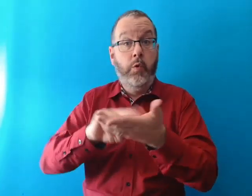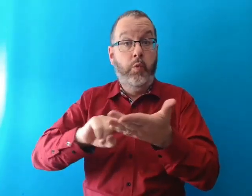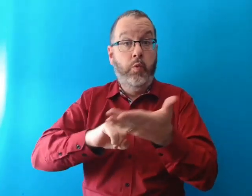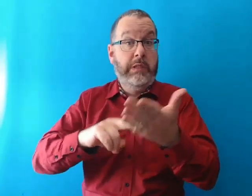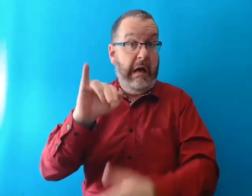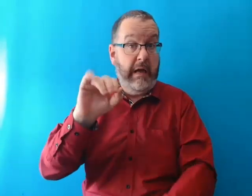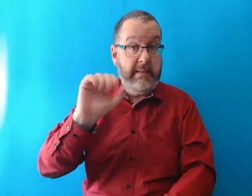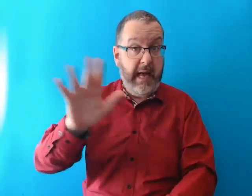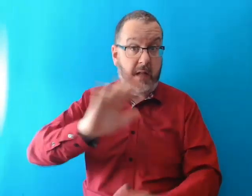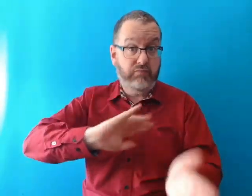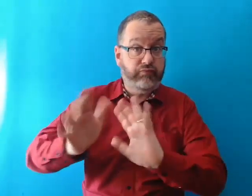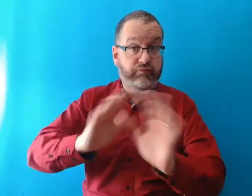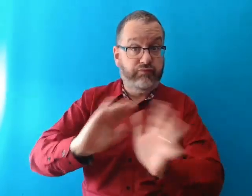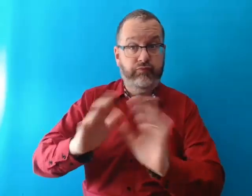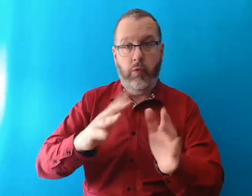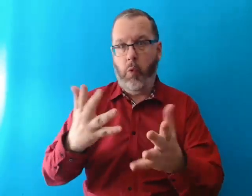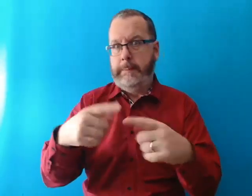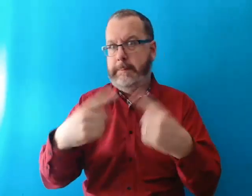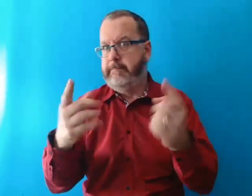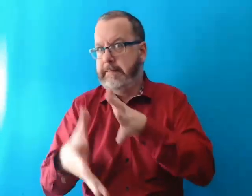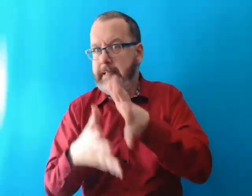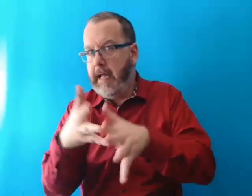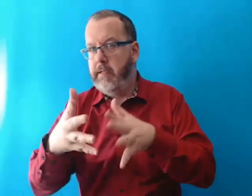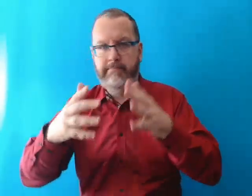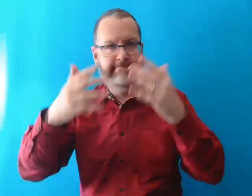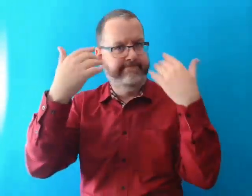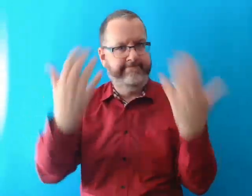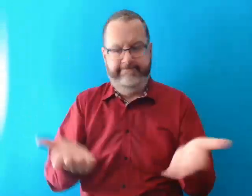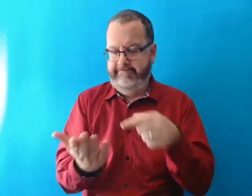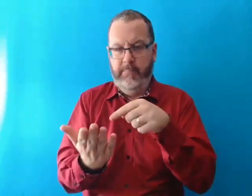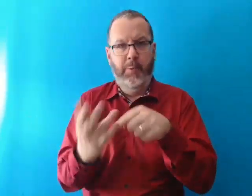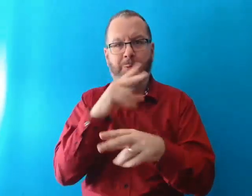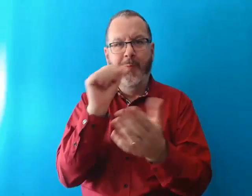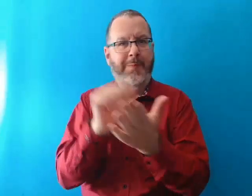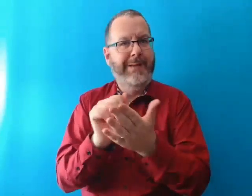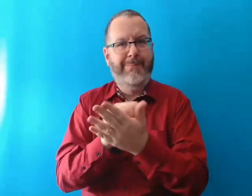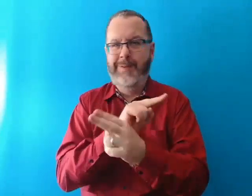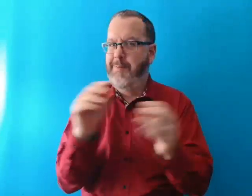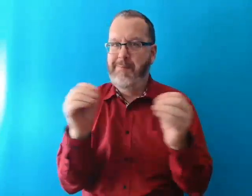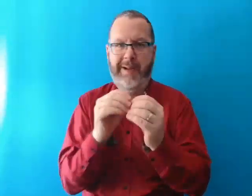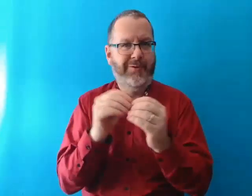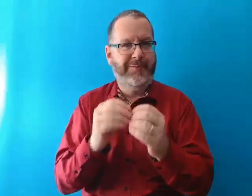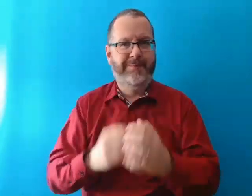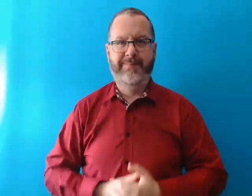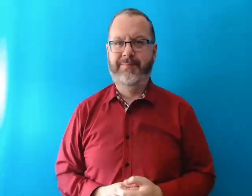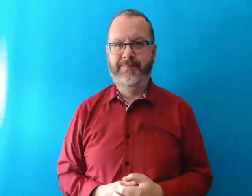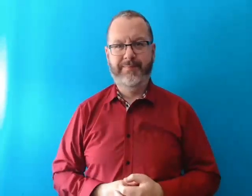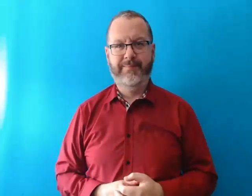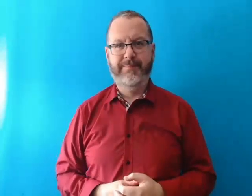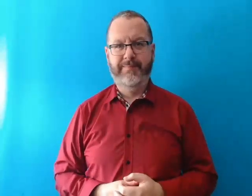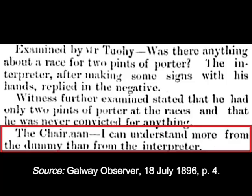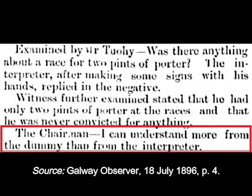did he use ISL like Martin, or something else? The newspaper doesn’t say.